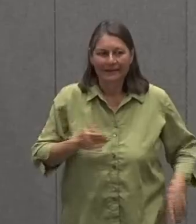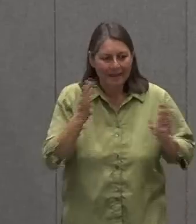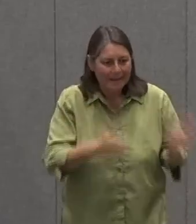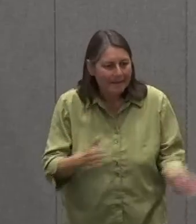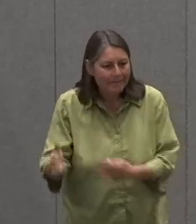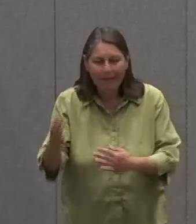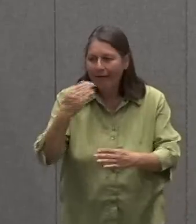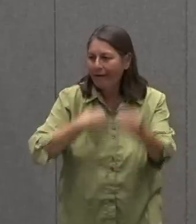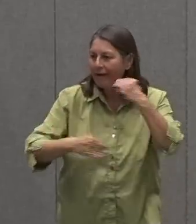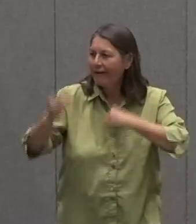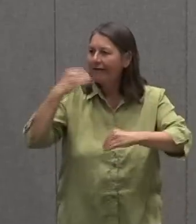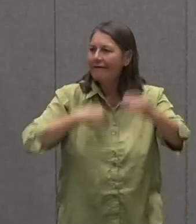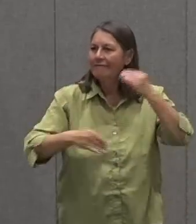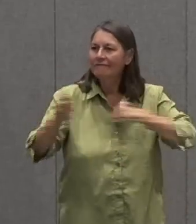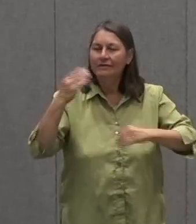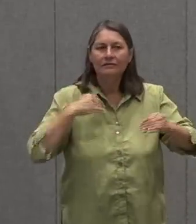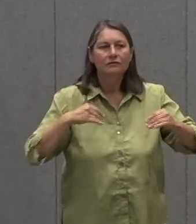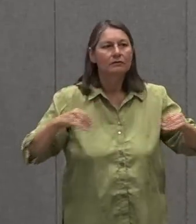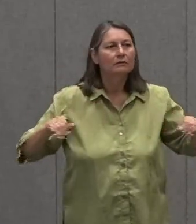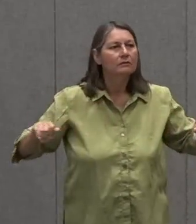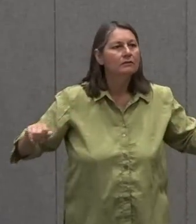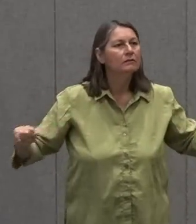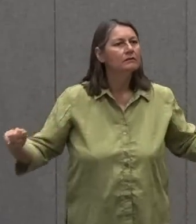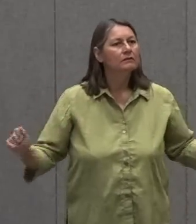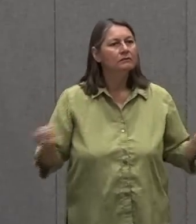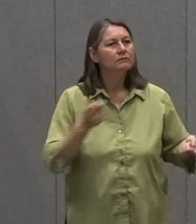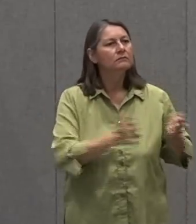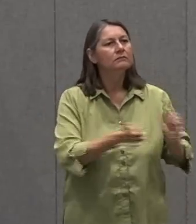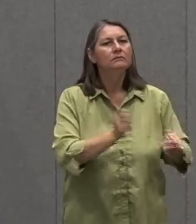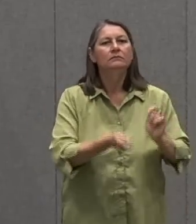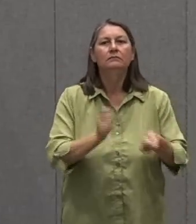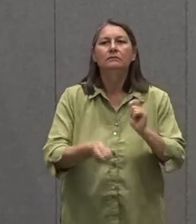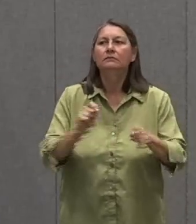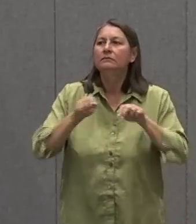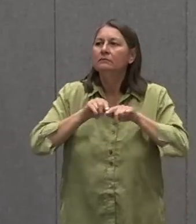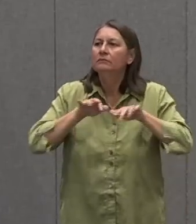of the feast far and wide throughout the jungle.